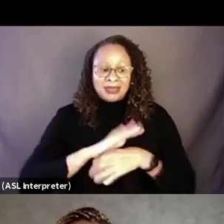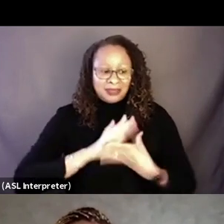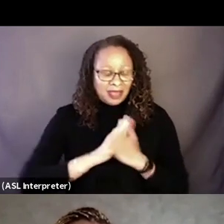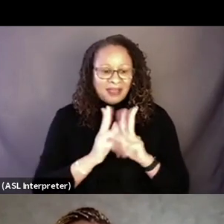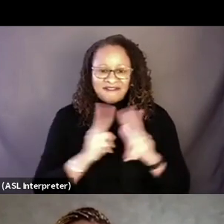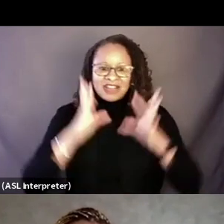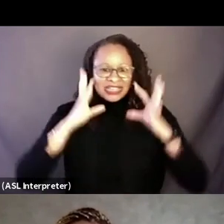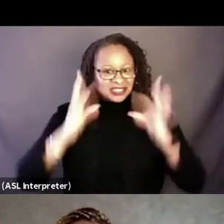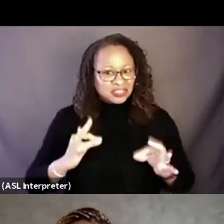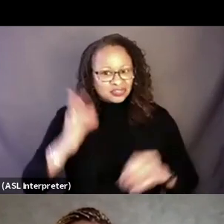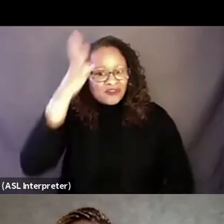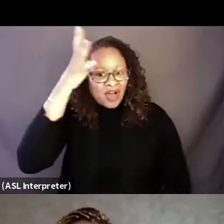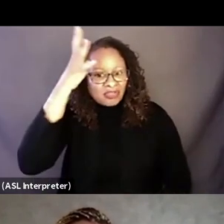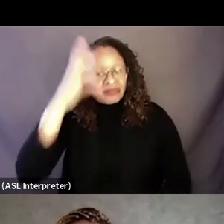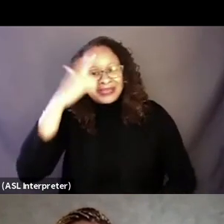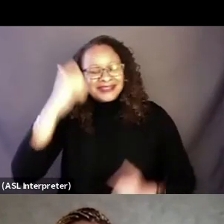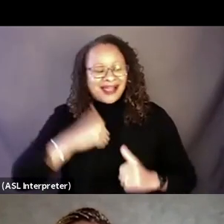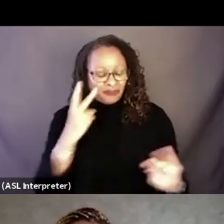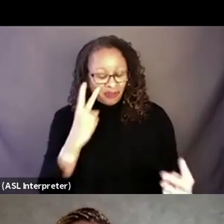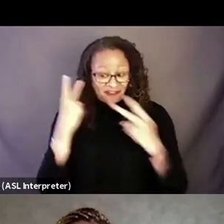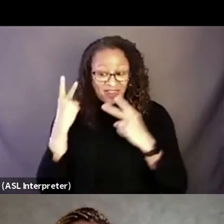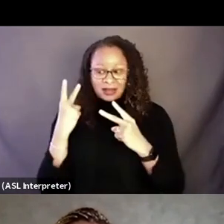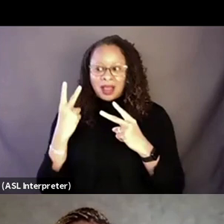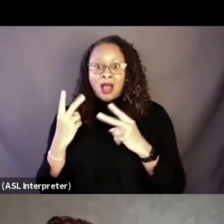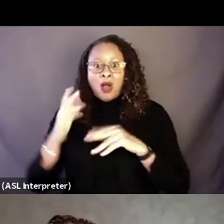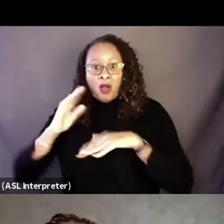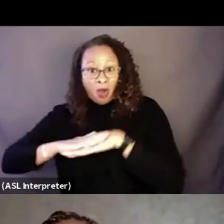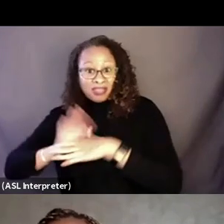because I was able to reflect for what is from the film and I was like